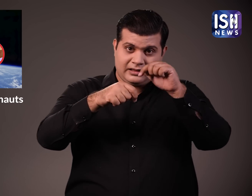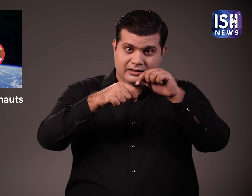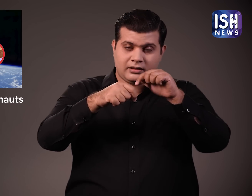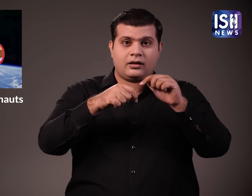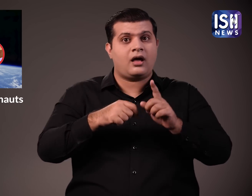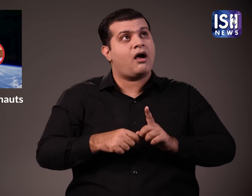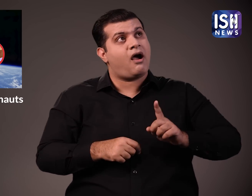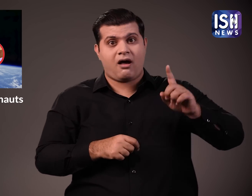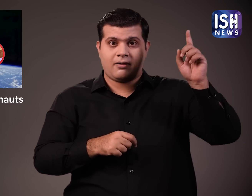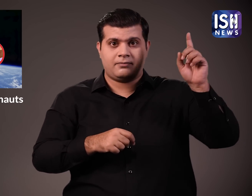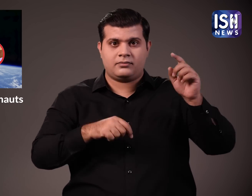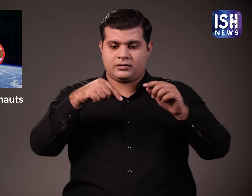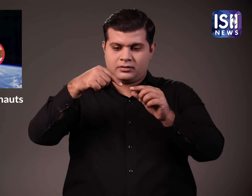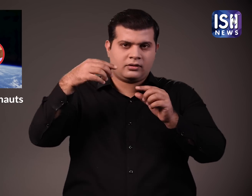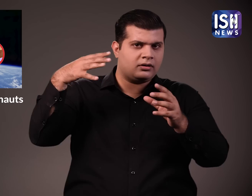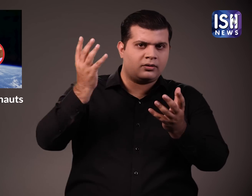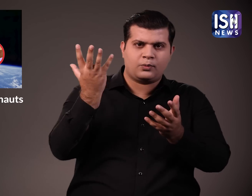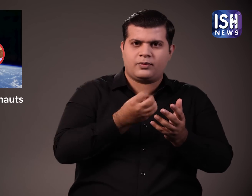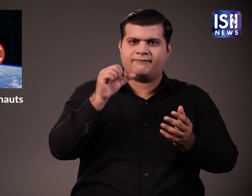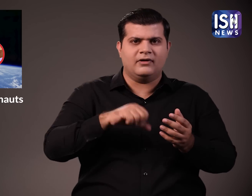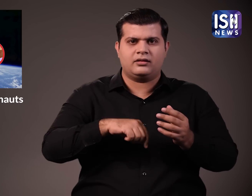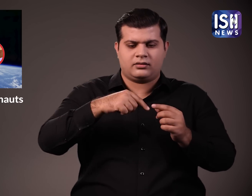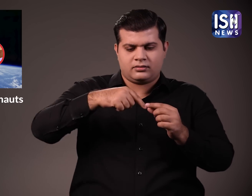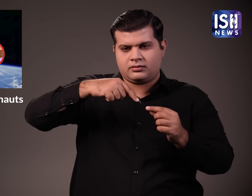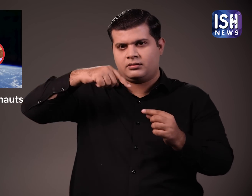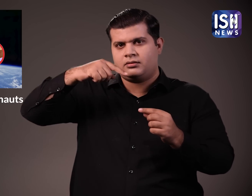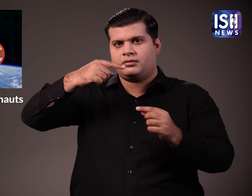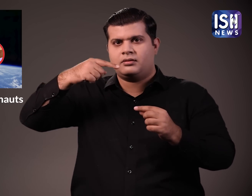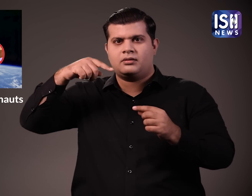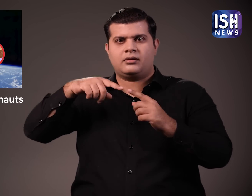Since there is no gravity in space, the ink does not flow properly.